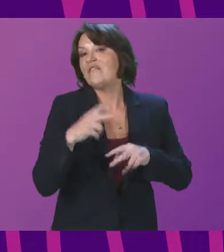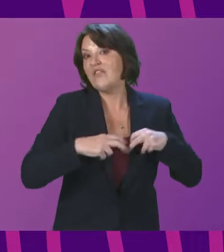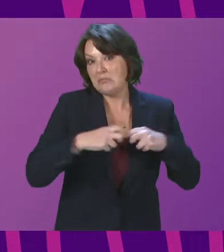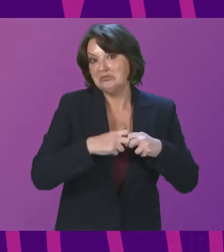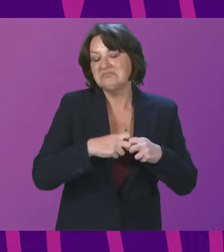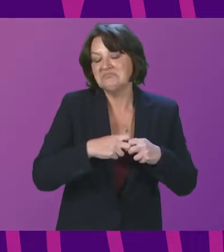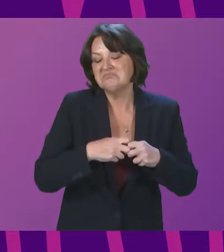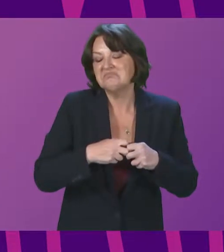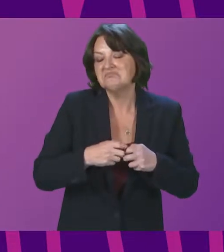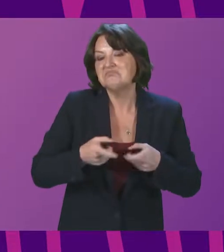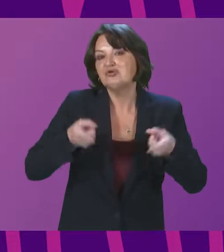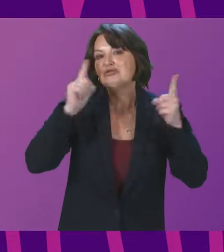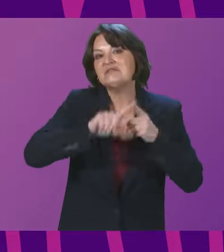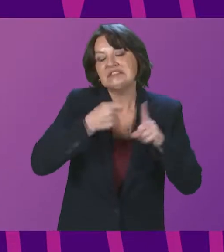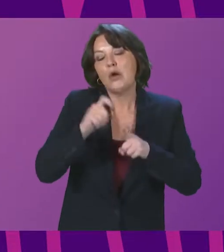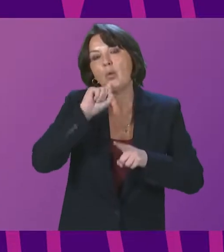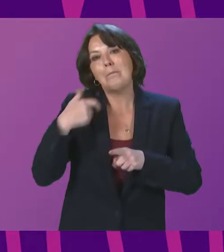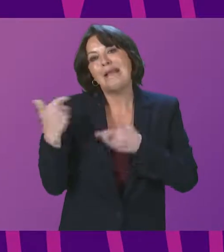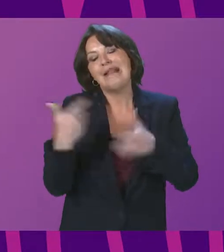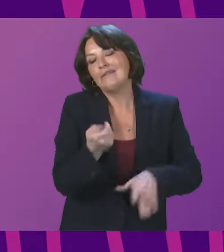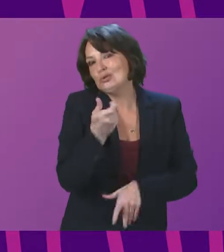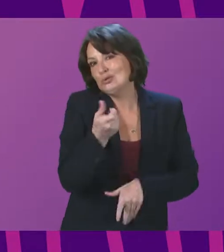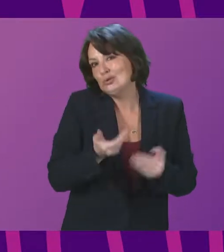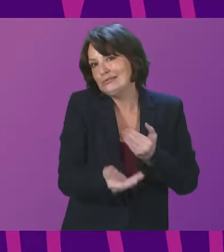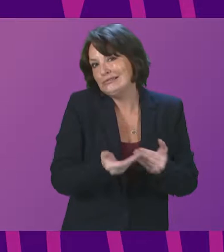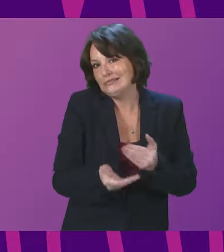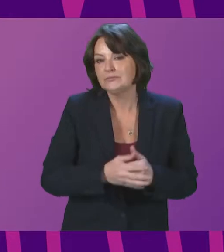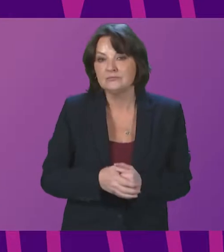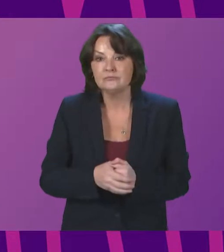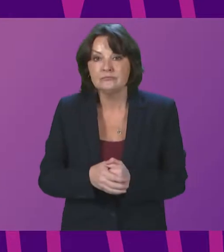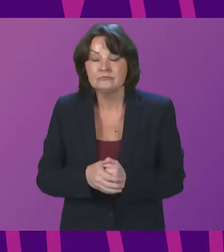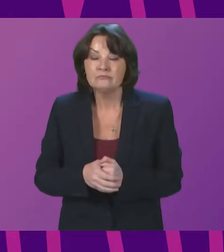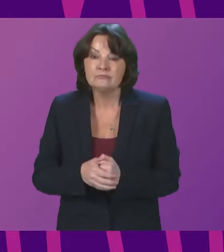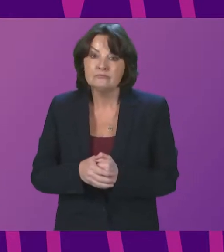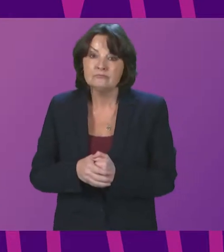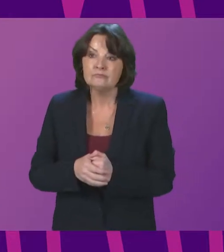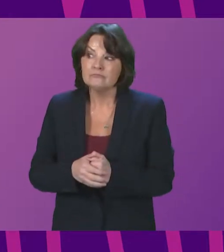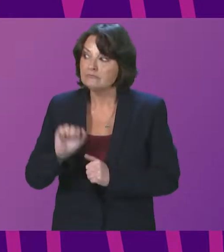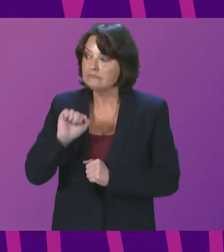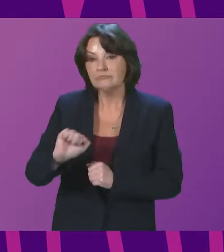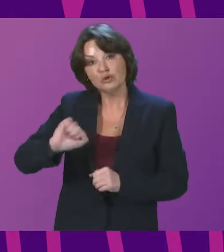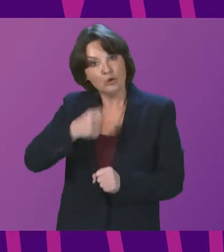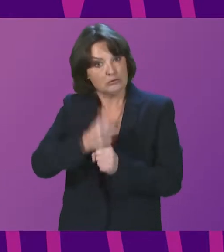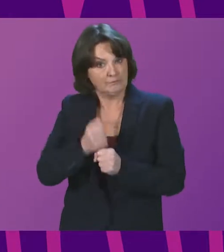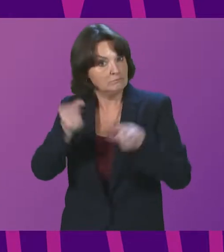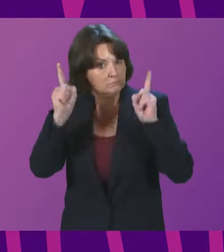executive would be leaving the bank imminently. Scottish Government ministers have the responsibility to ensure that the Scottish National Investment